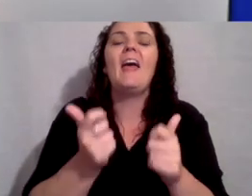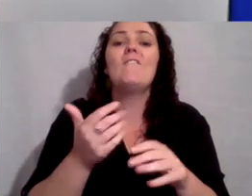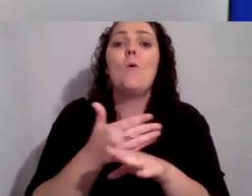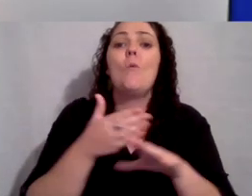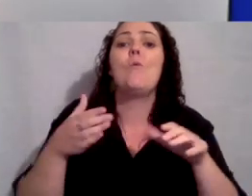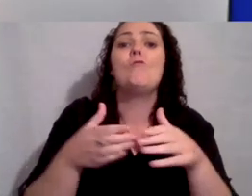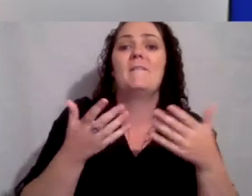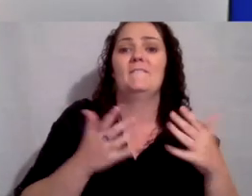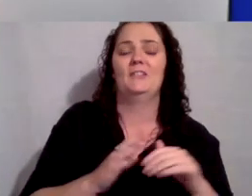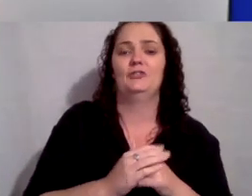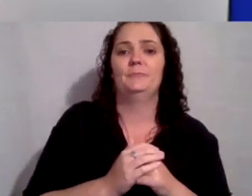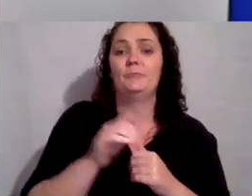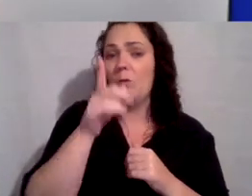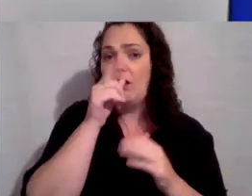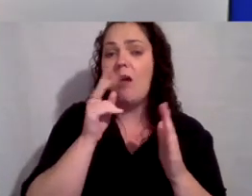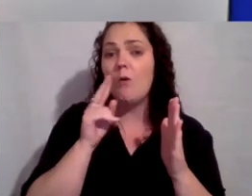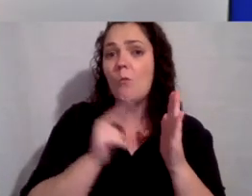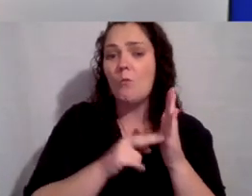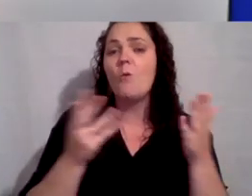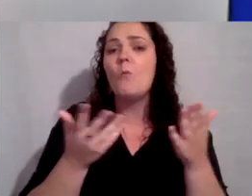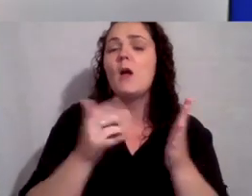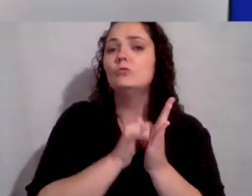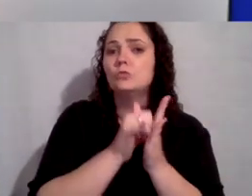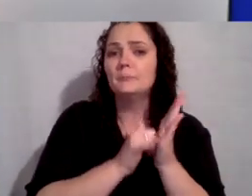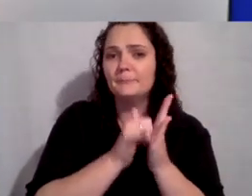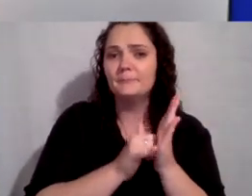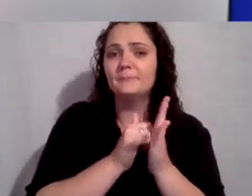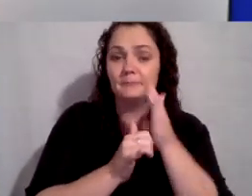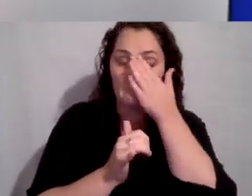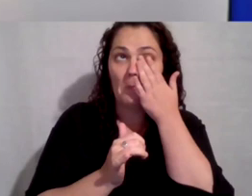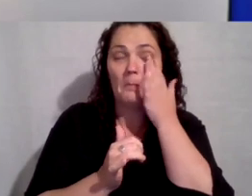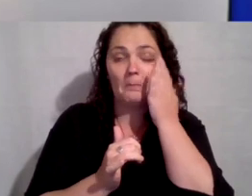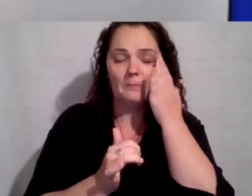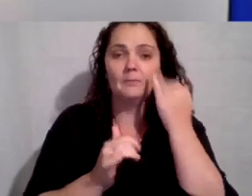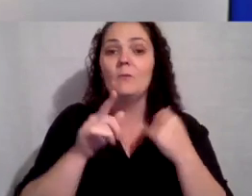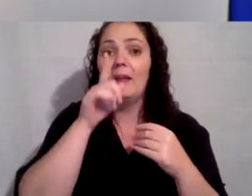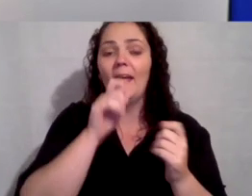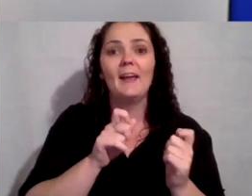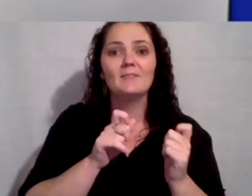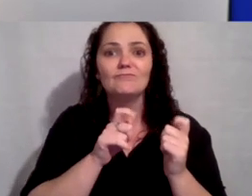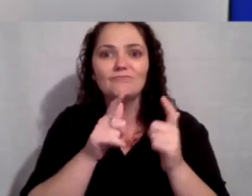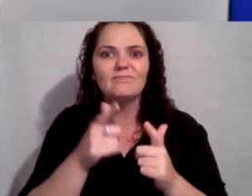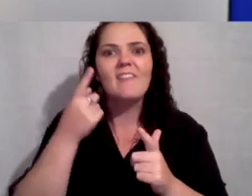As Shannon said these workshops will be up on YouTube, you're welcome to go back and watch them and work through them again and then get out there and engage